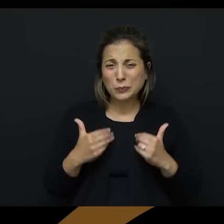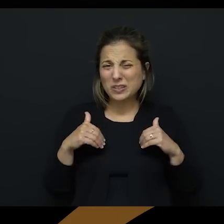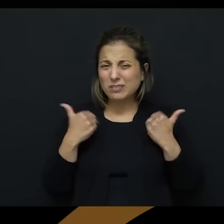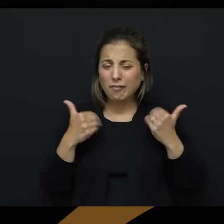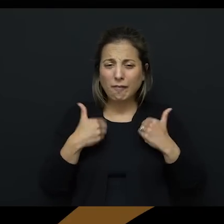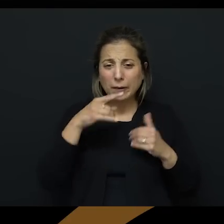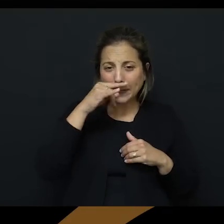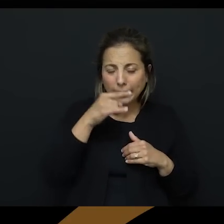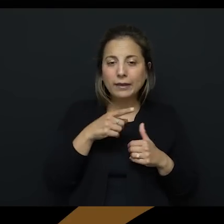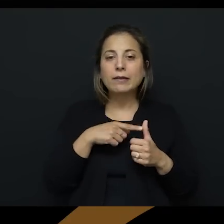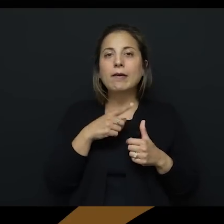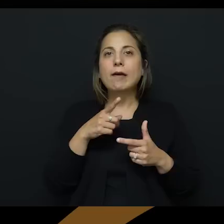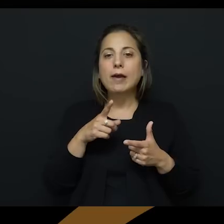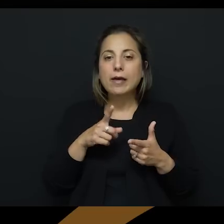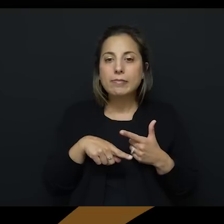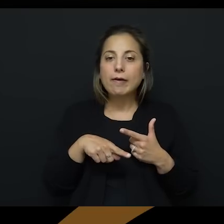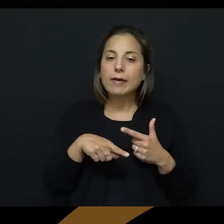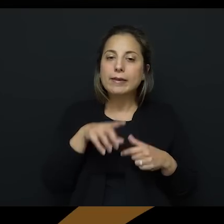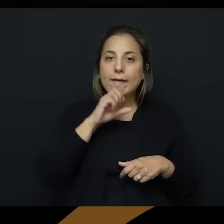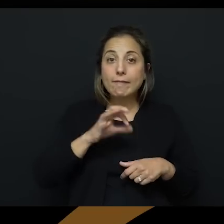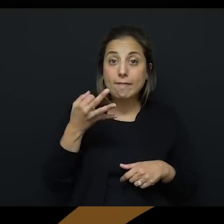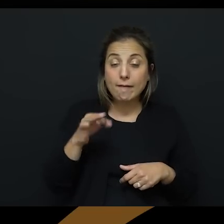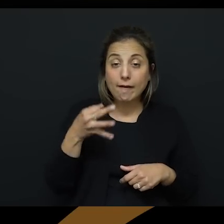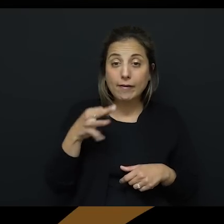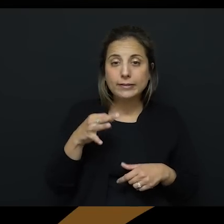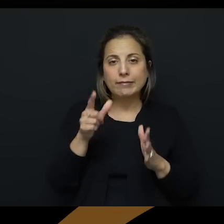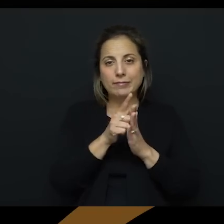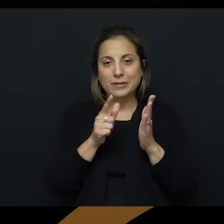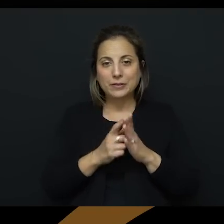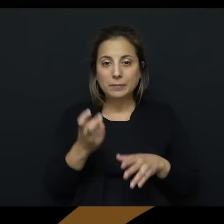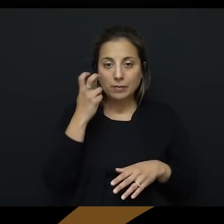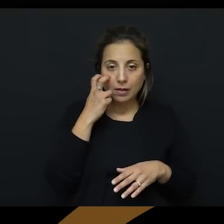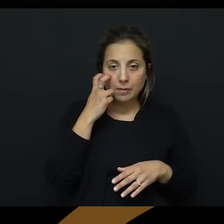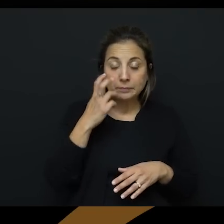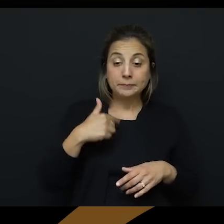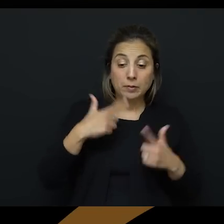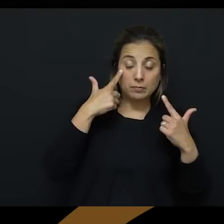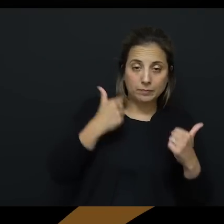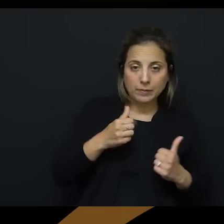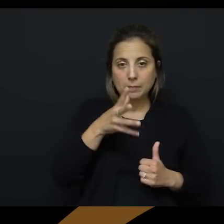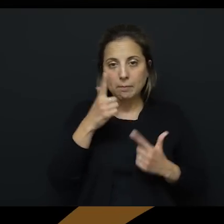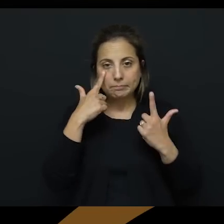as a child and legally blind by the time I was 19. And my mom was losing her vision too. And